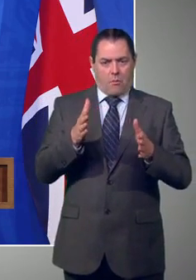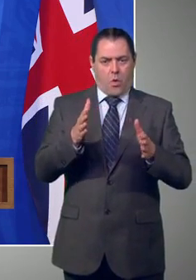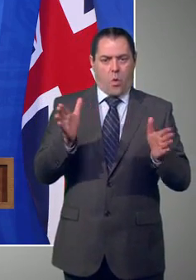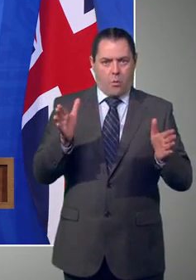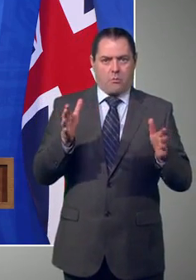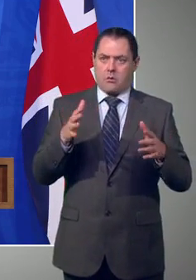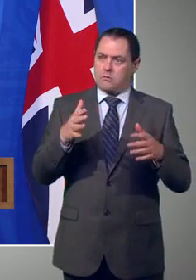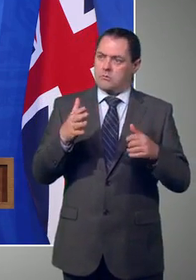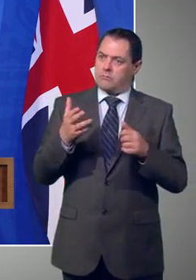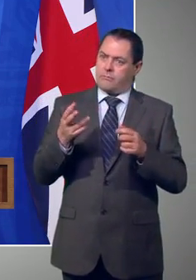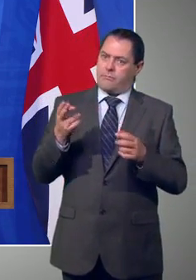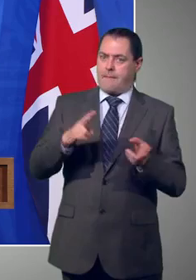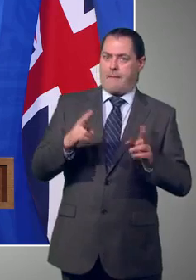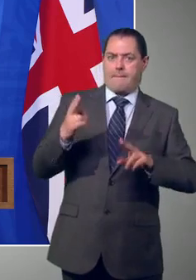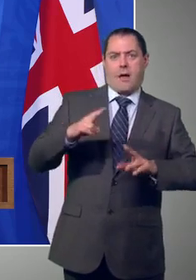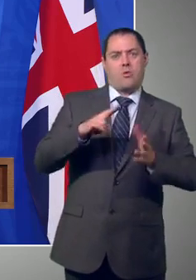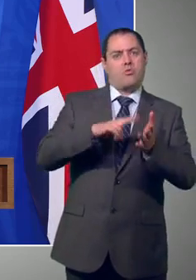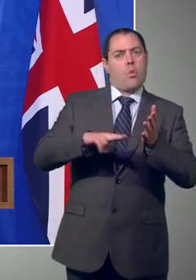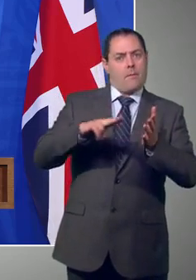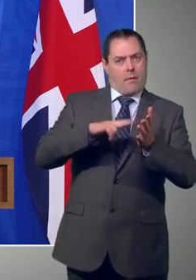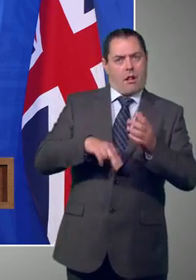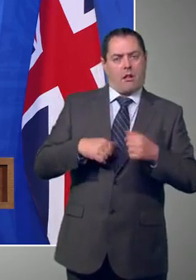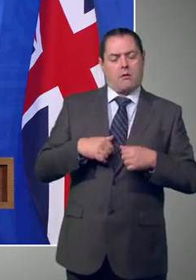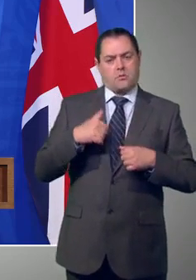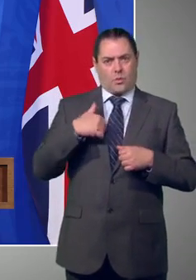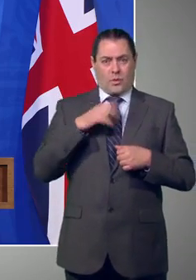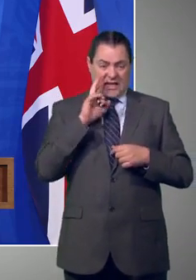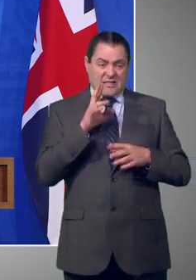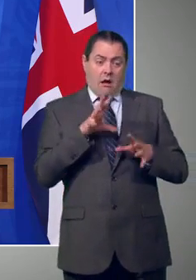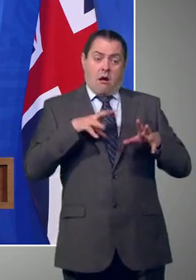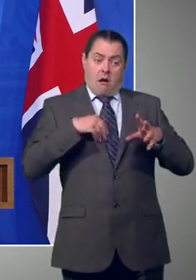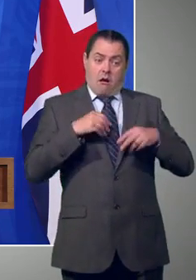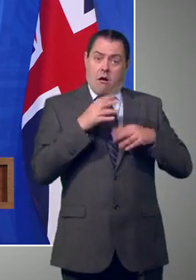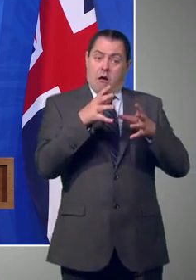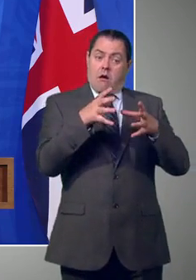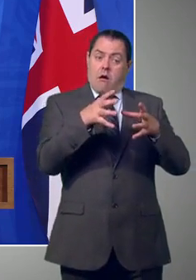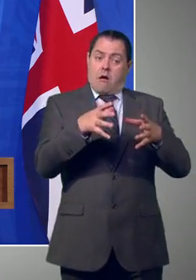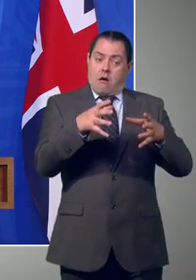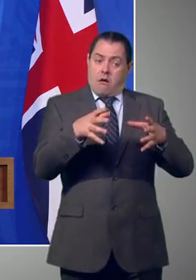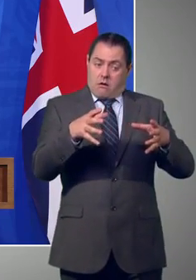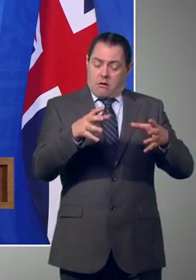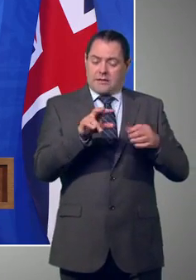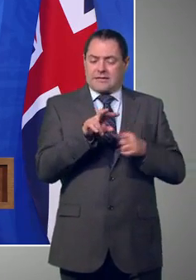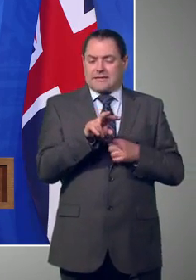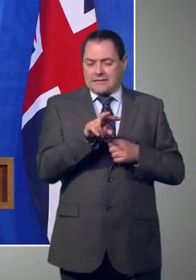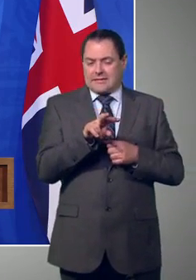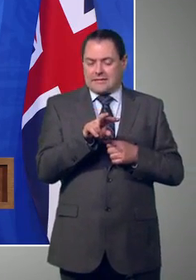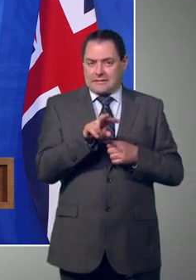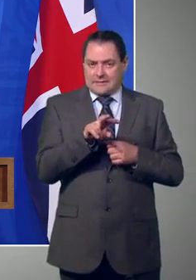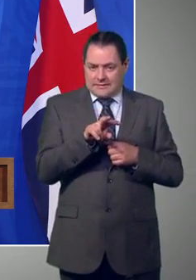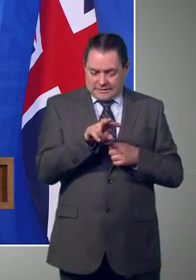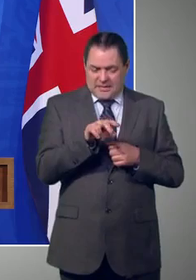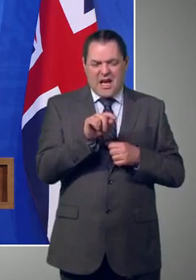people end up in hospital. the increasing. Cases remains